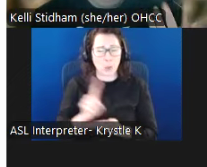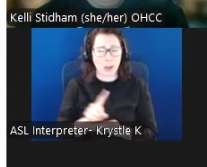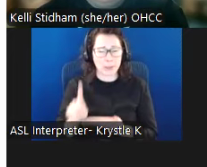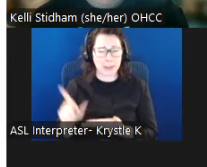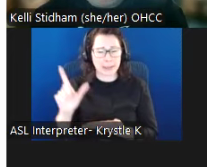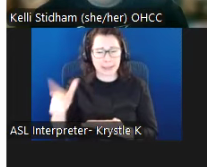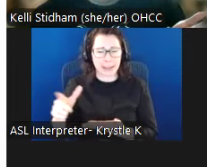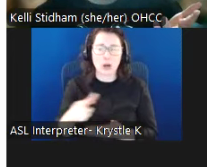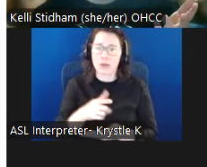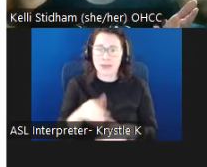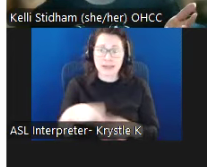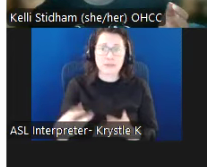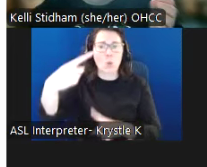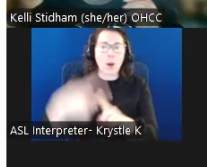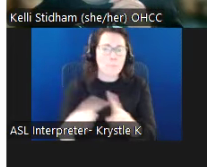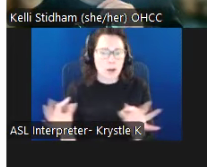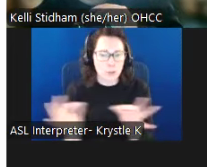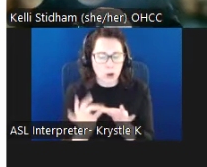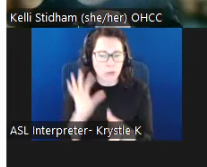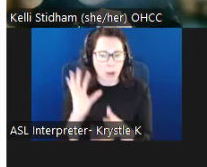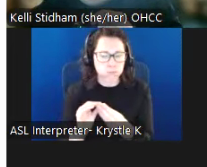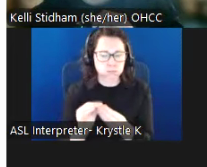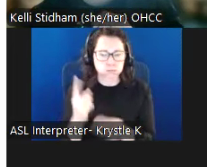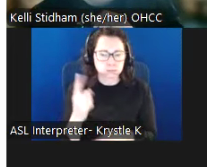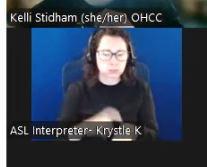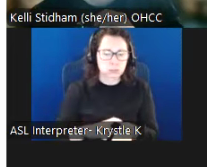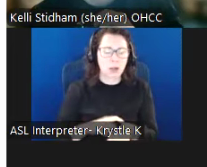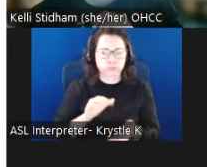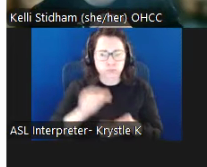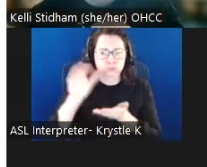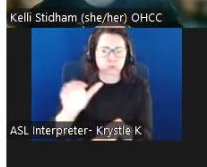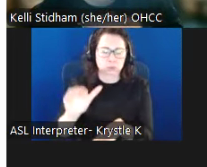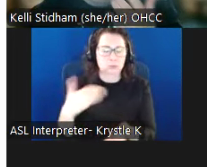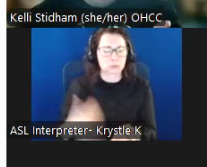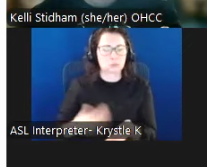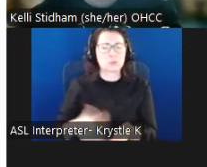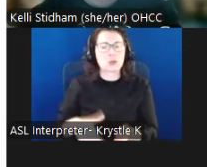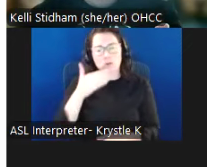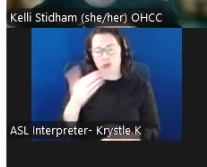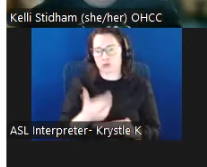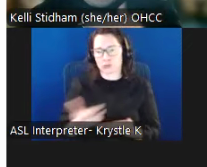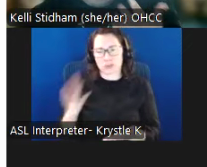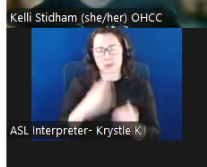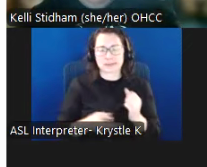month's supply. So, um, that is a really